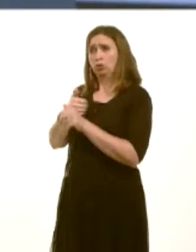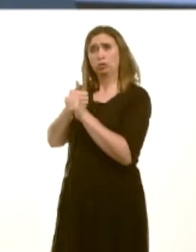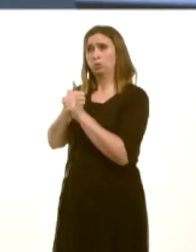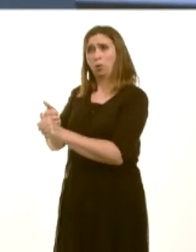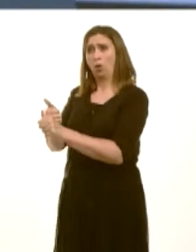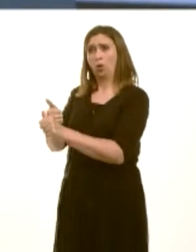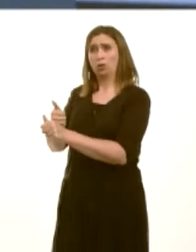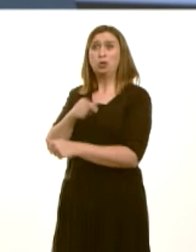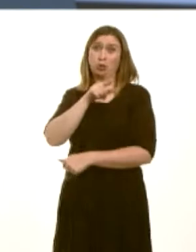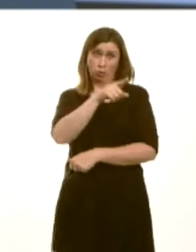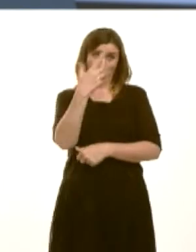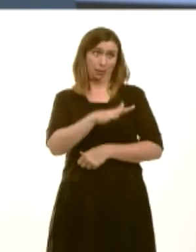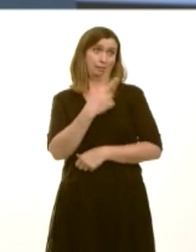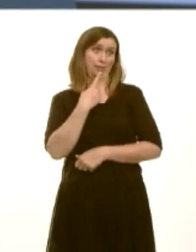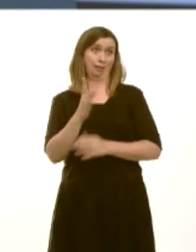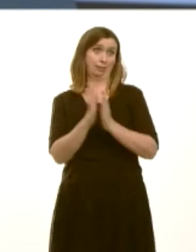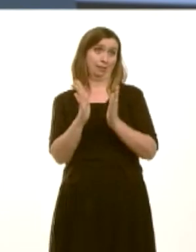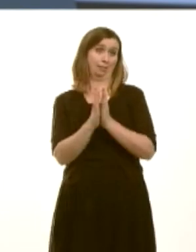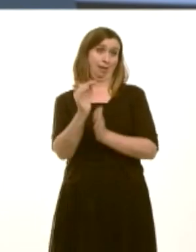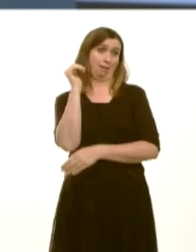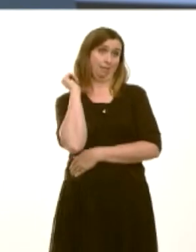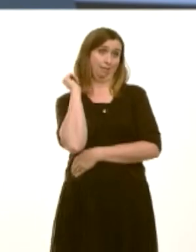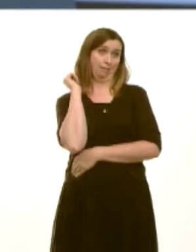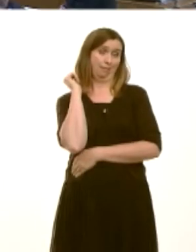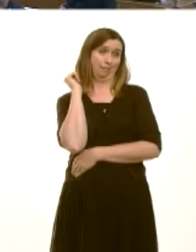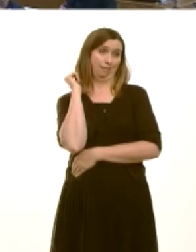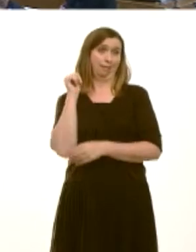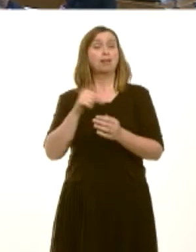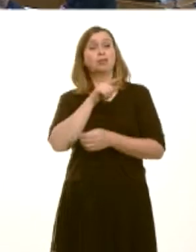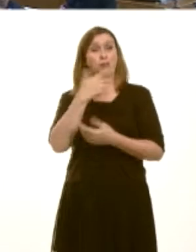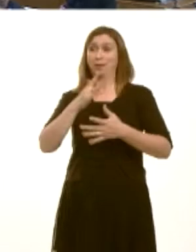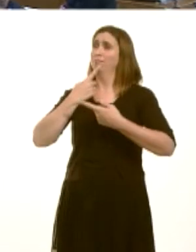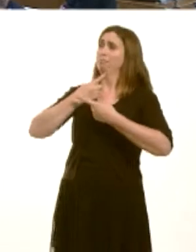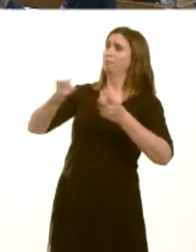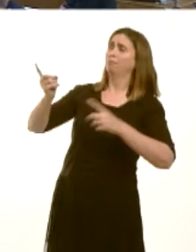is the reality of what she said on Sunday. She says that she will work with other parties.